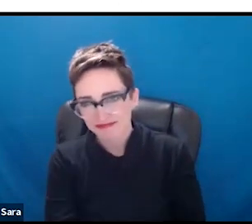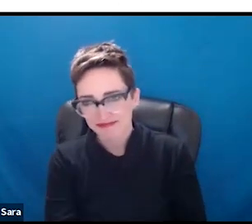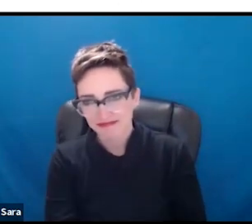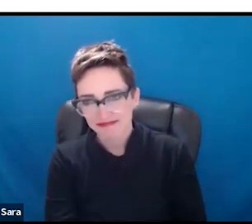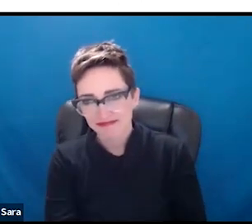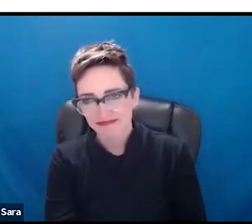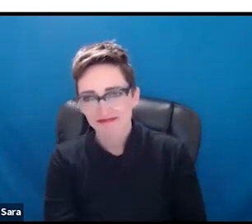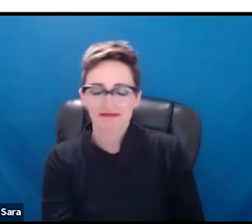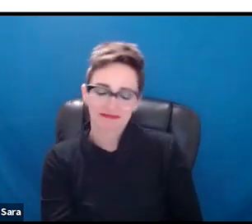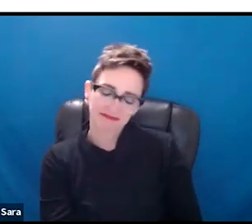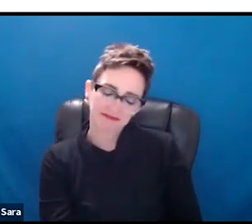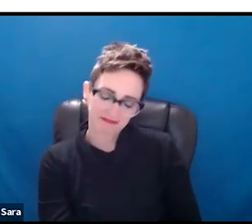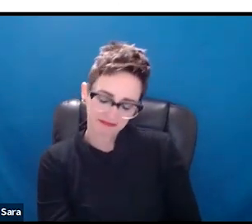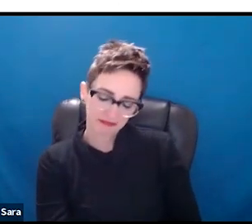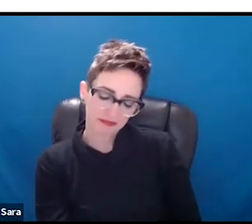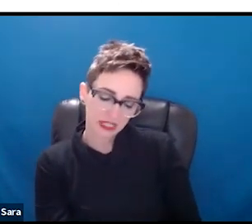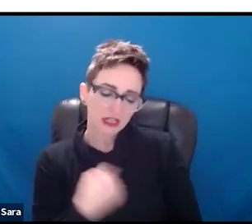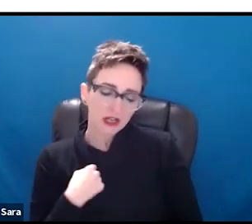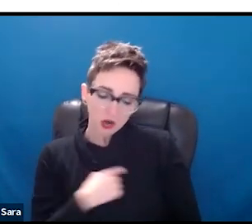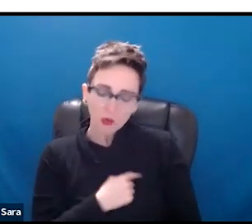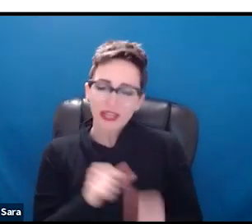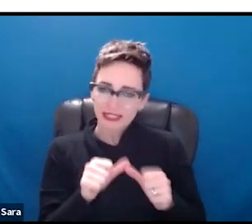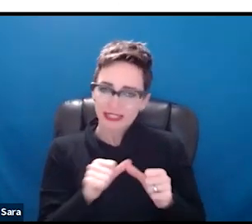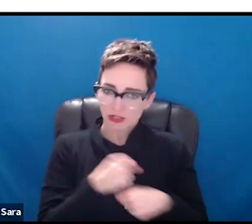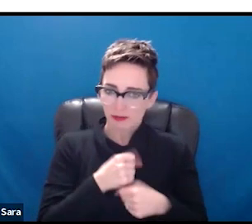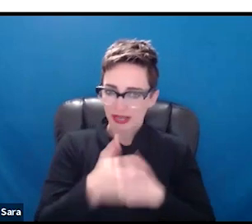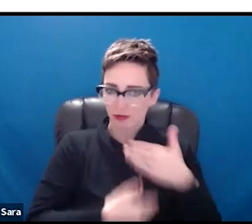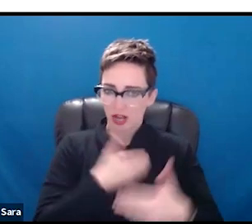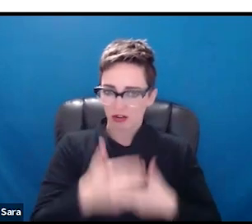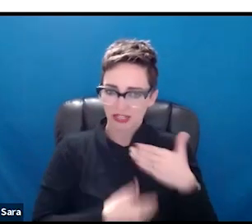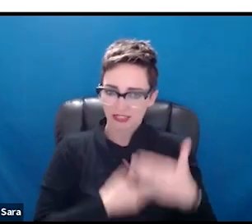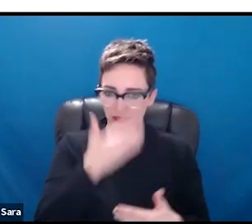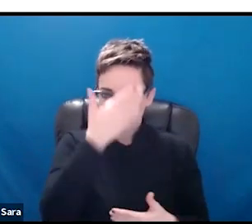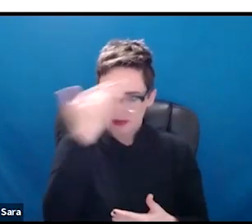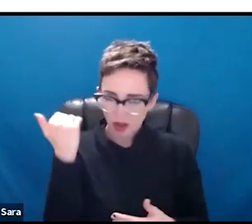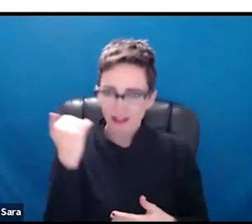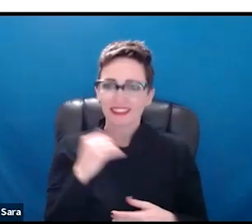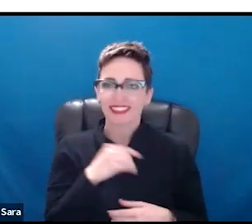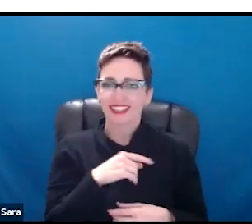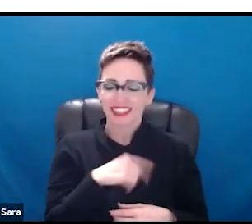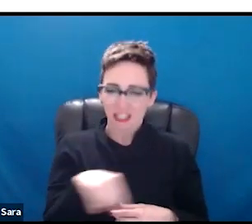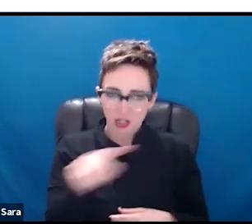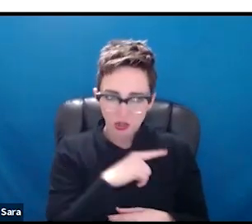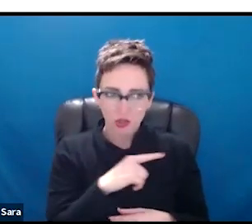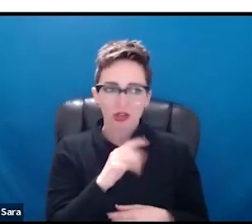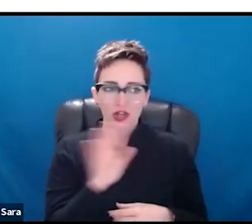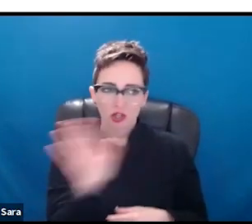And I think we're making progress because quite frankly, your determination to make things better.